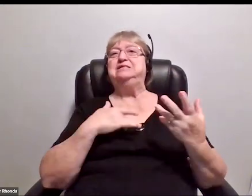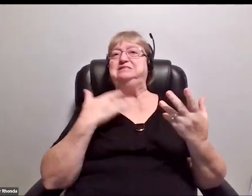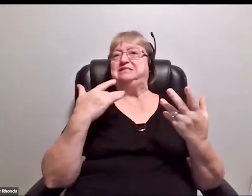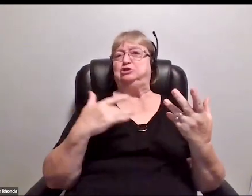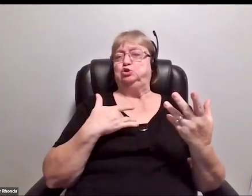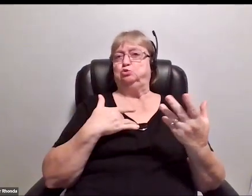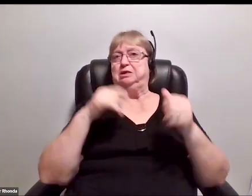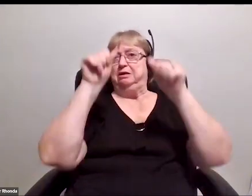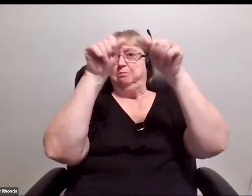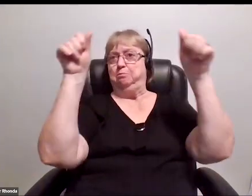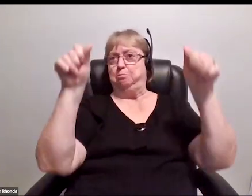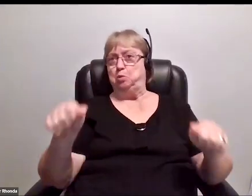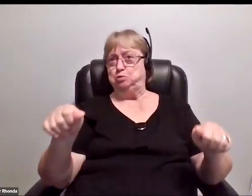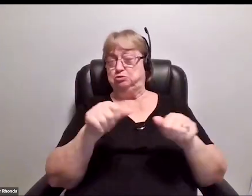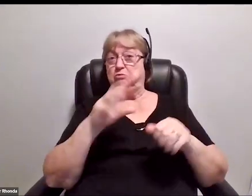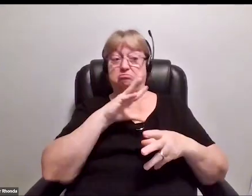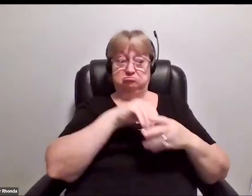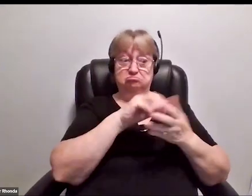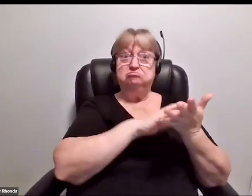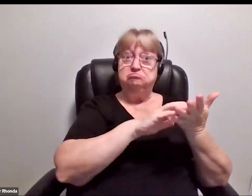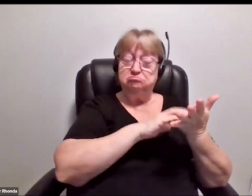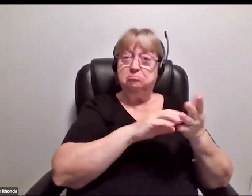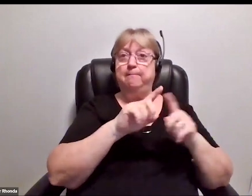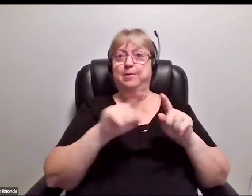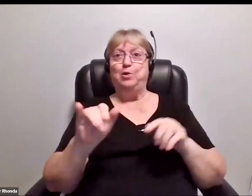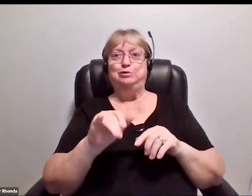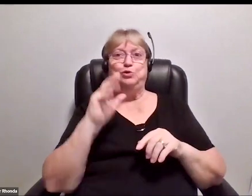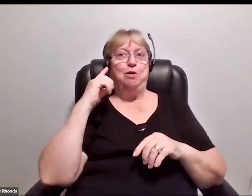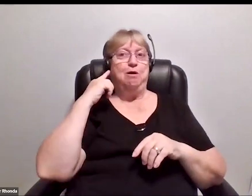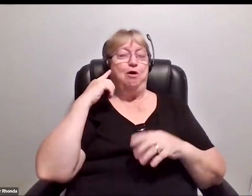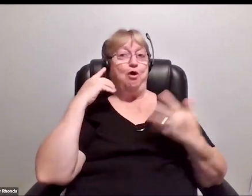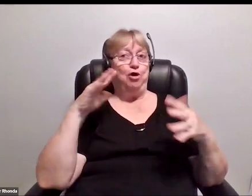not only tactile parts, but also audio files.